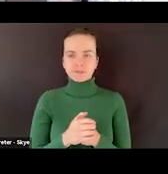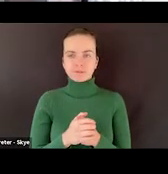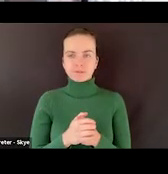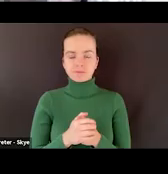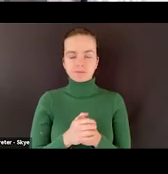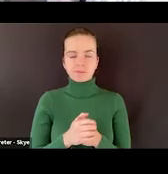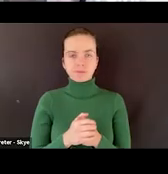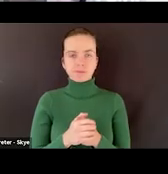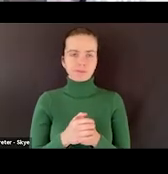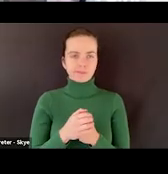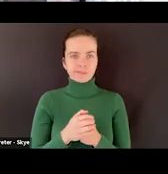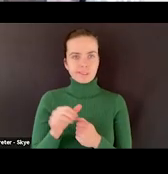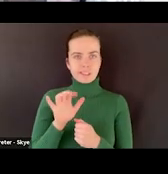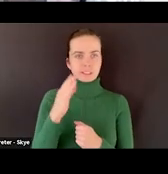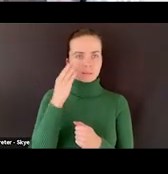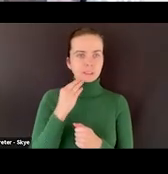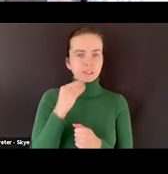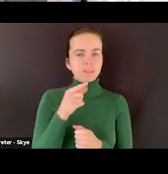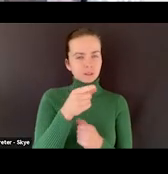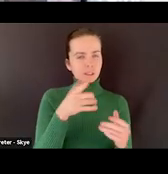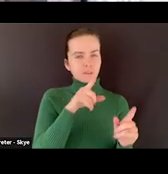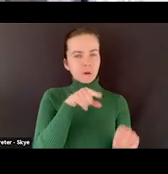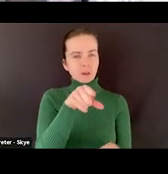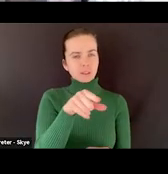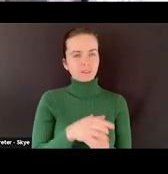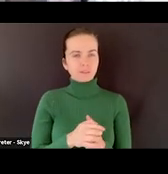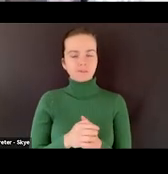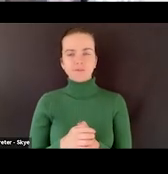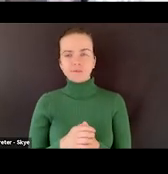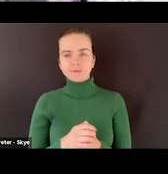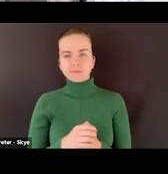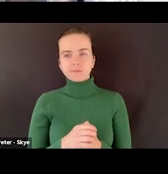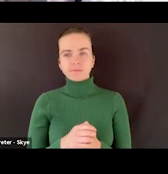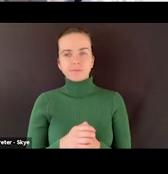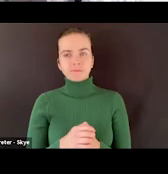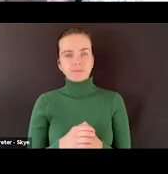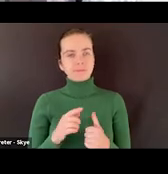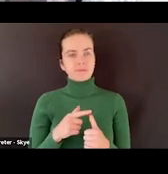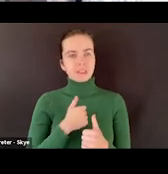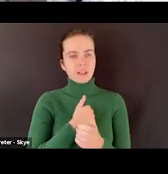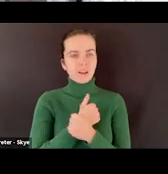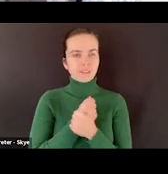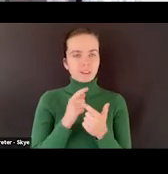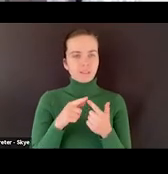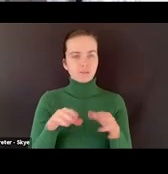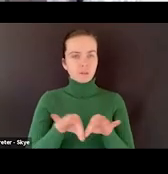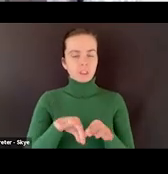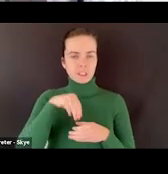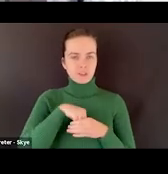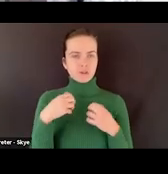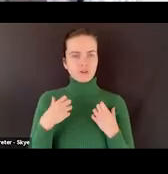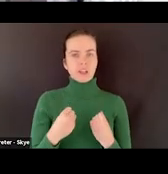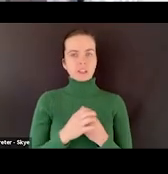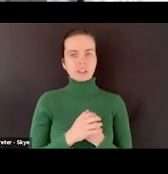experienced. And this is what they reported back. Self-love, worthiness, and inner strength. You are